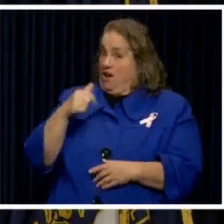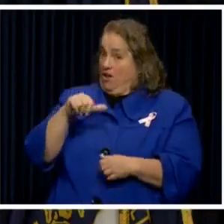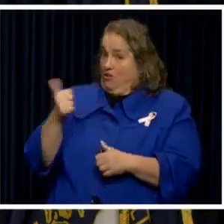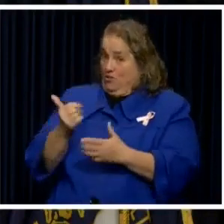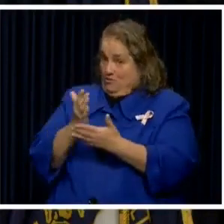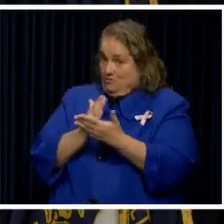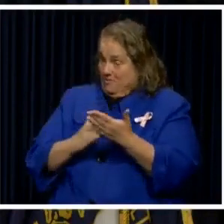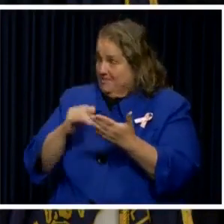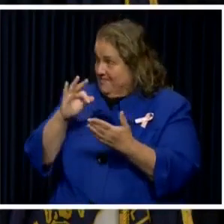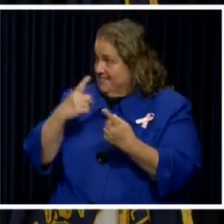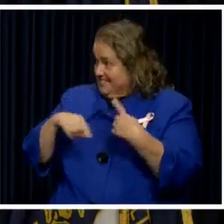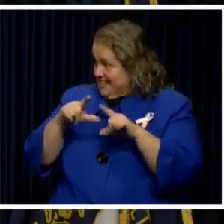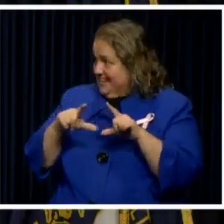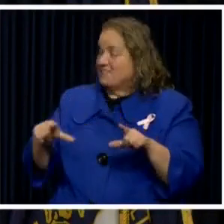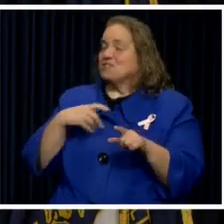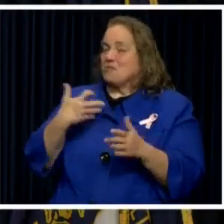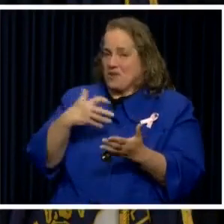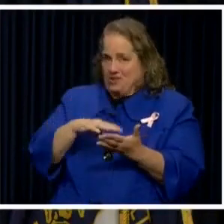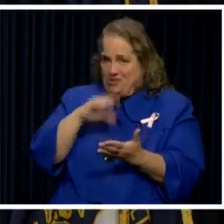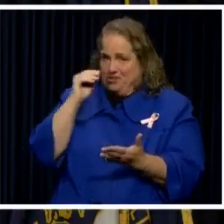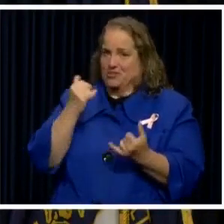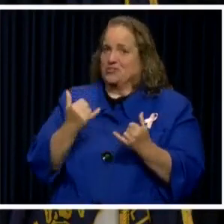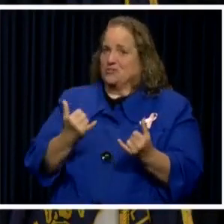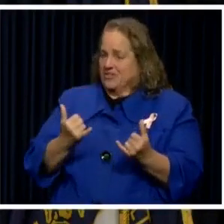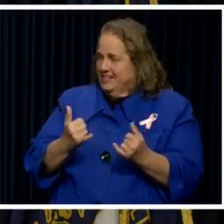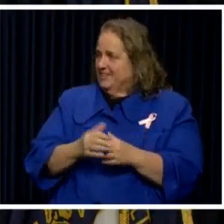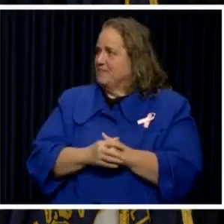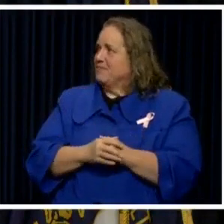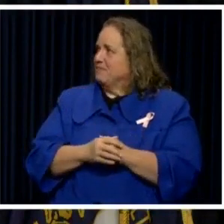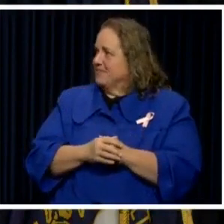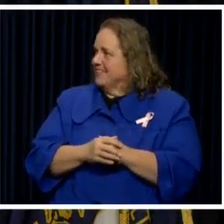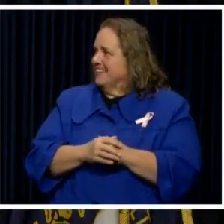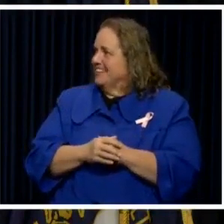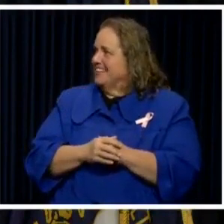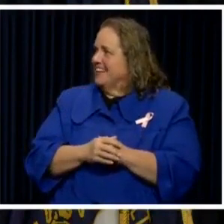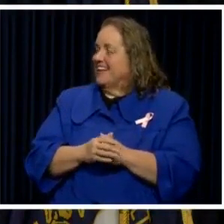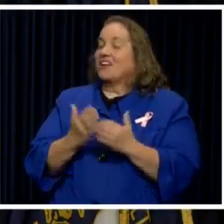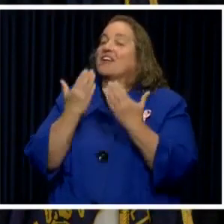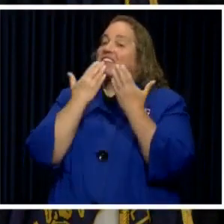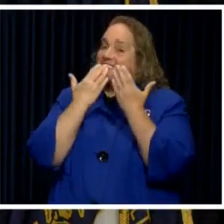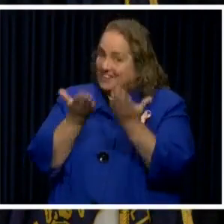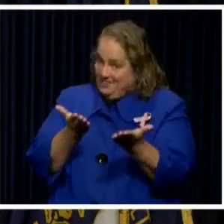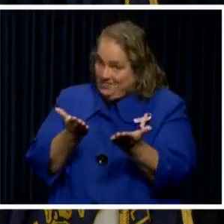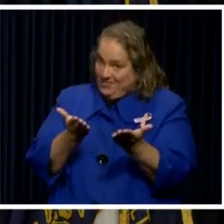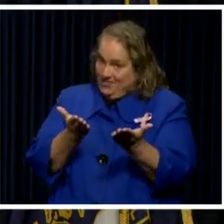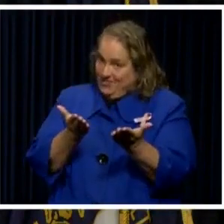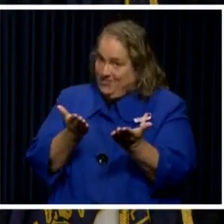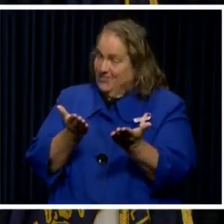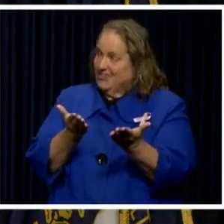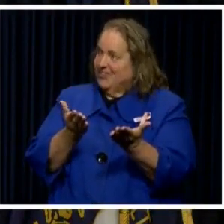HARD VIDEO FOR PEOPLE TO SEE, THE WAY IT TURNED OUT, BUT HOPEFULLY IT WAS SPECIAL FOR OUR INTERPRETERS OUT THERE.